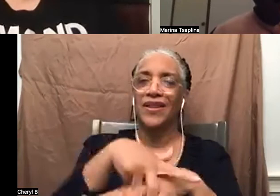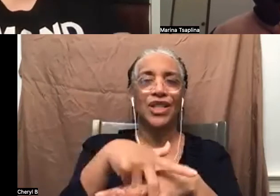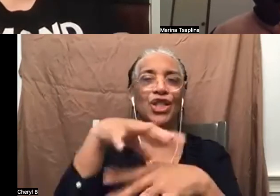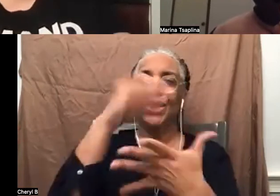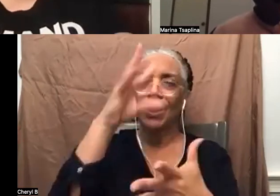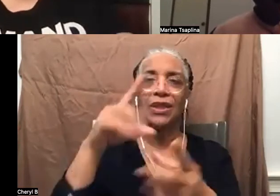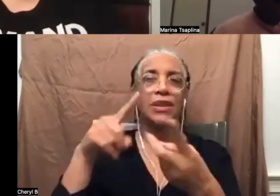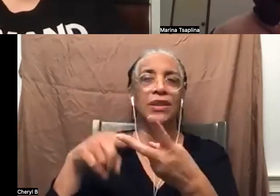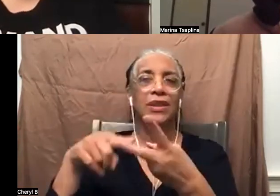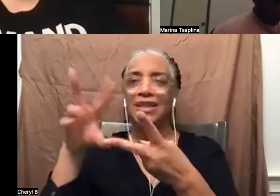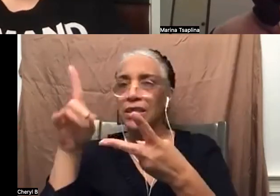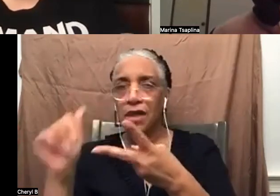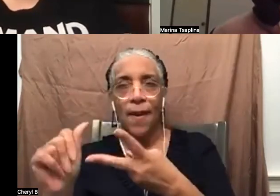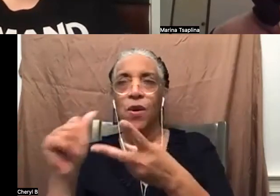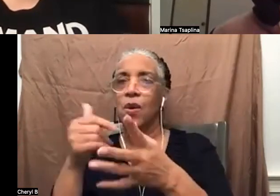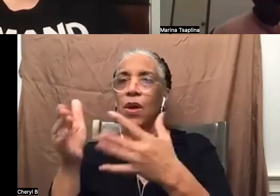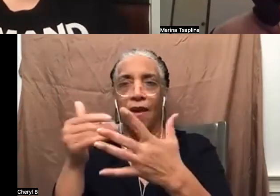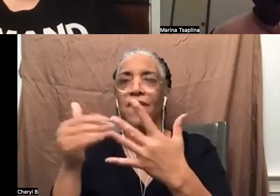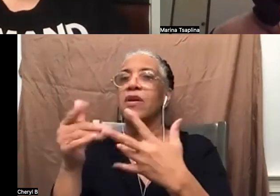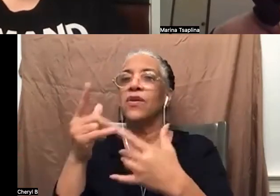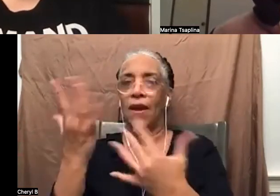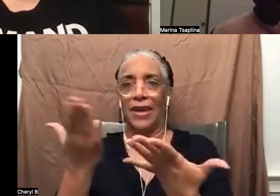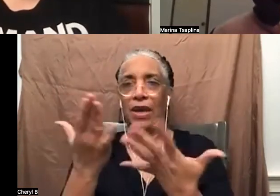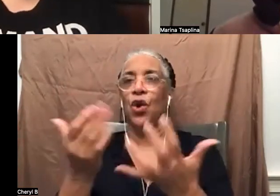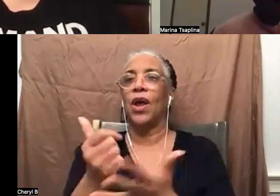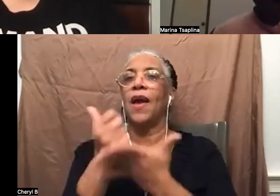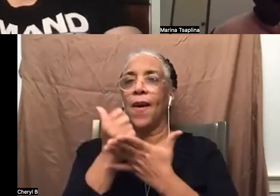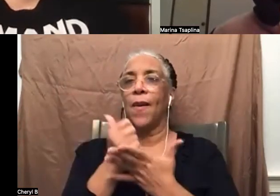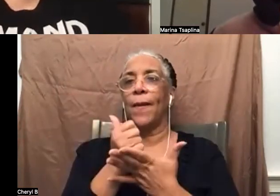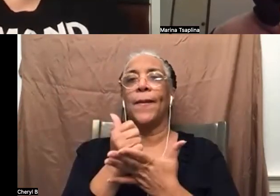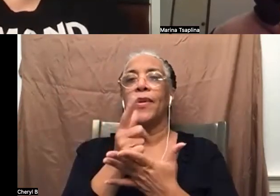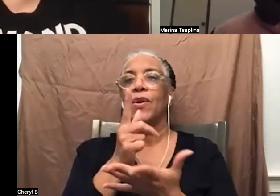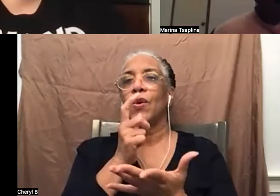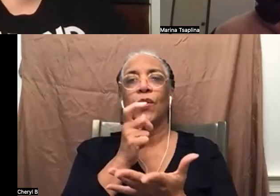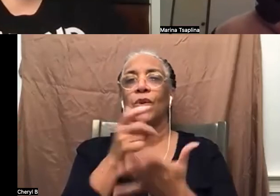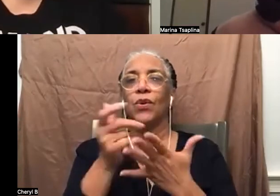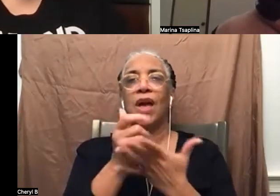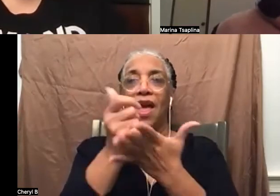however I can. Yes. MARINA TSAPLINA: